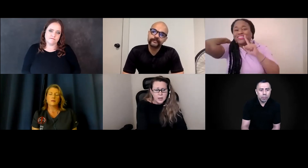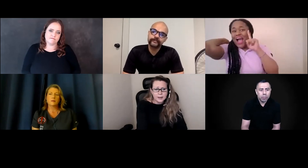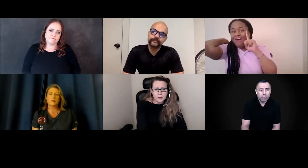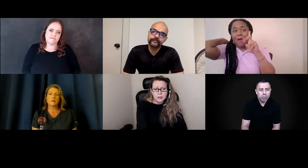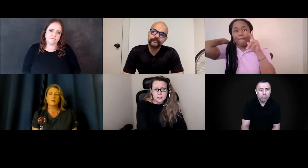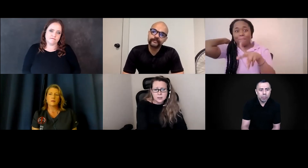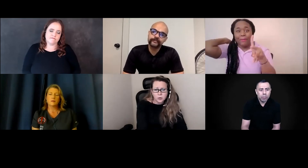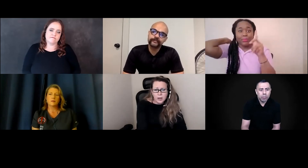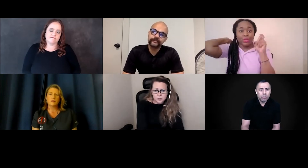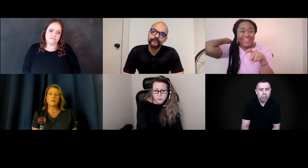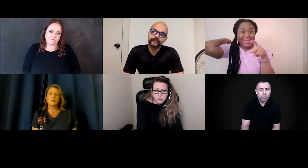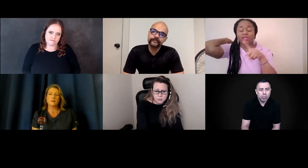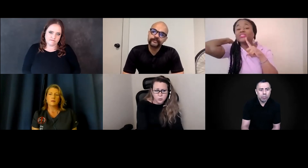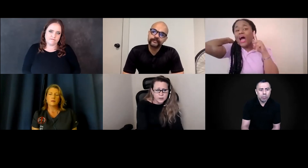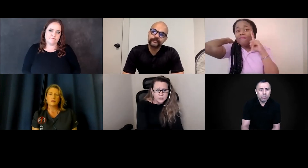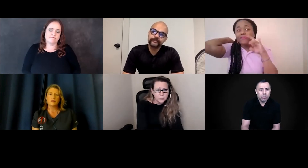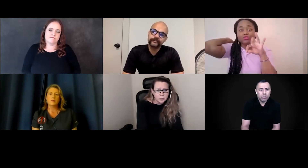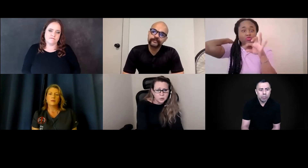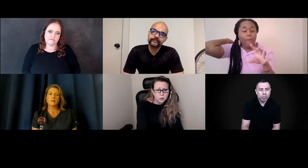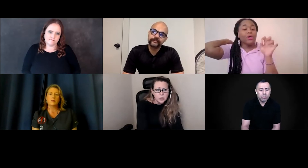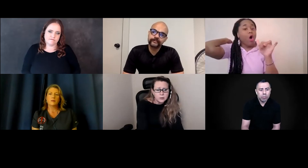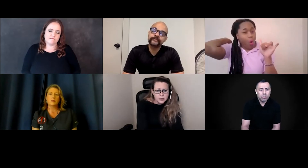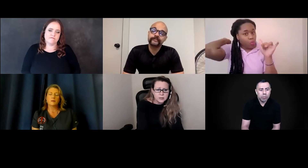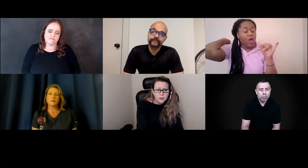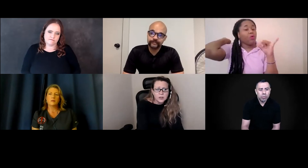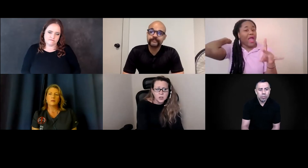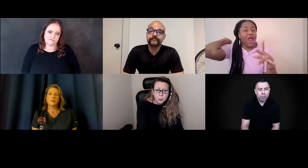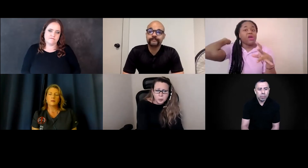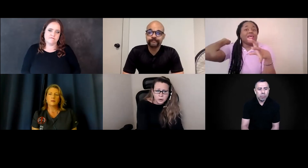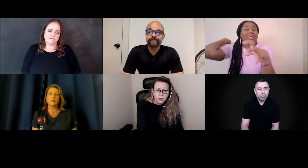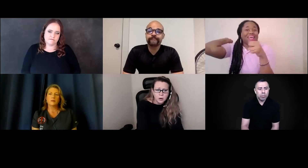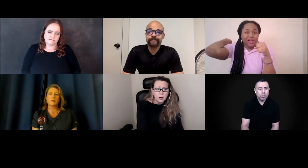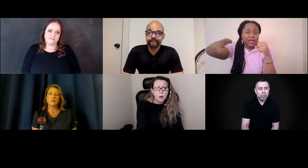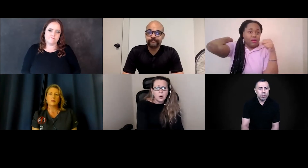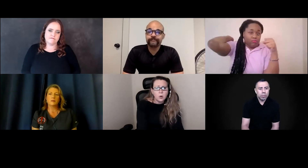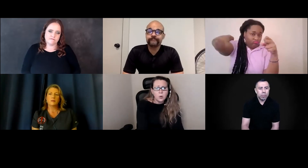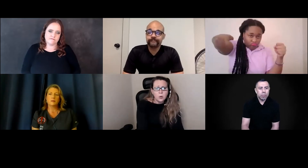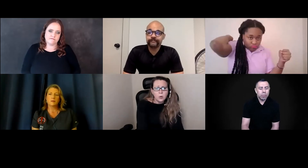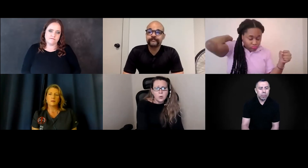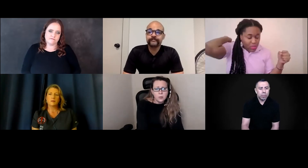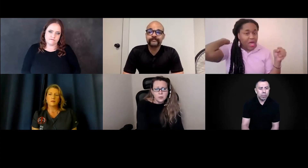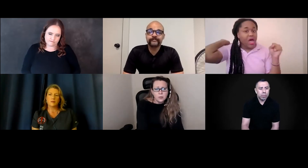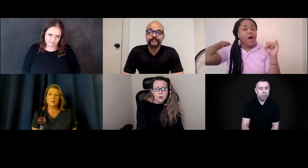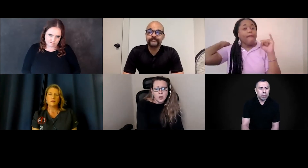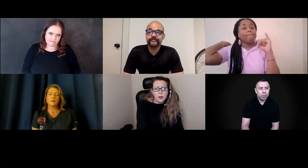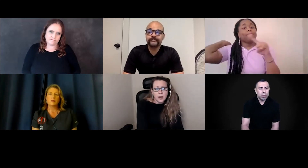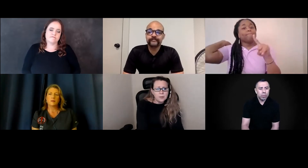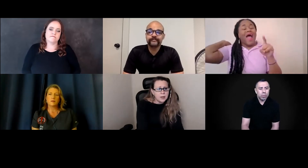and get it at least a grasp in terms of why deaf people need a deaf interpreter, and then